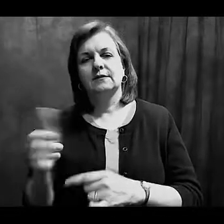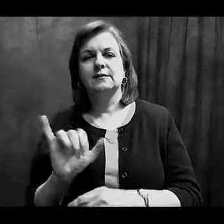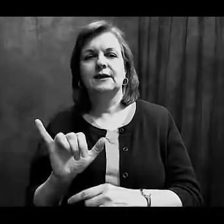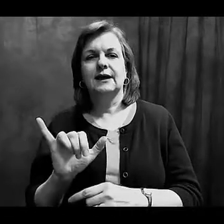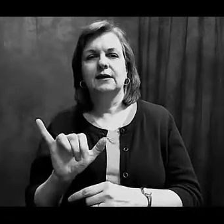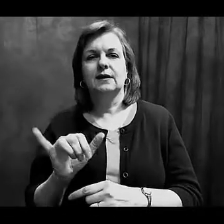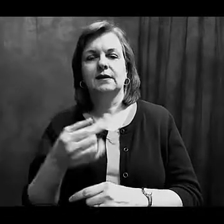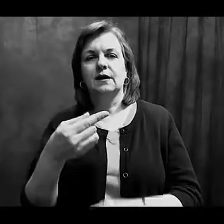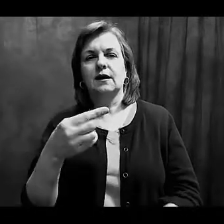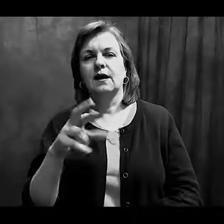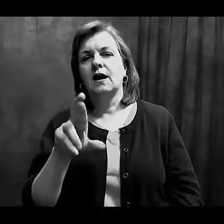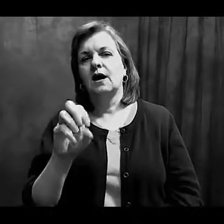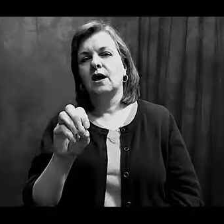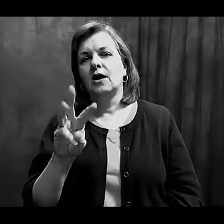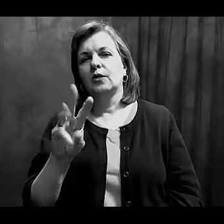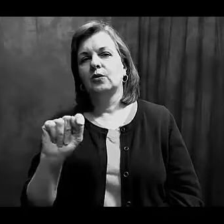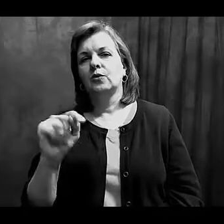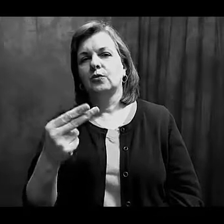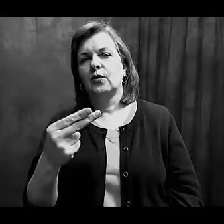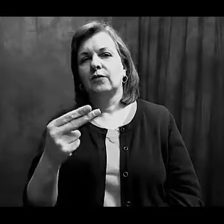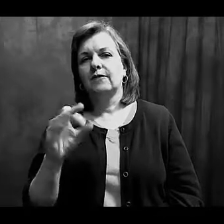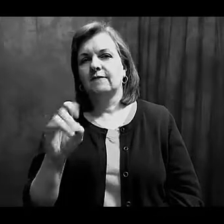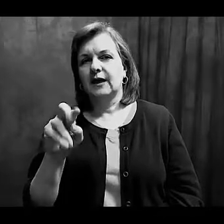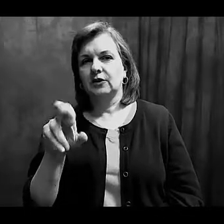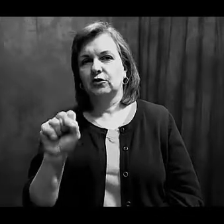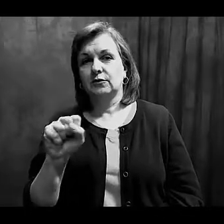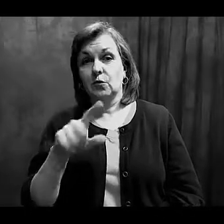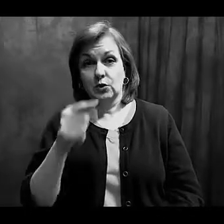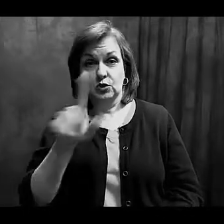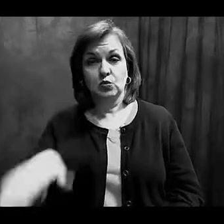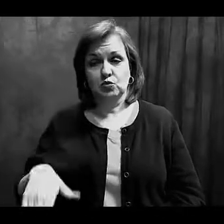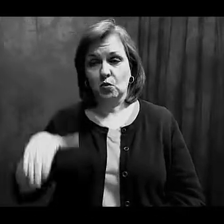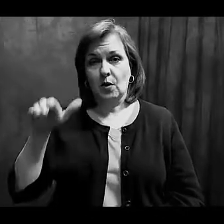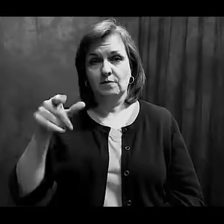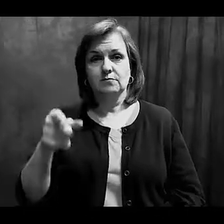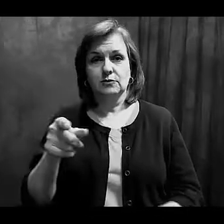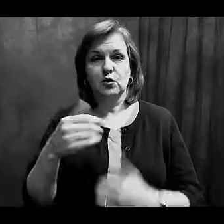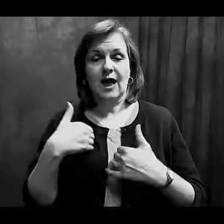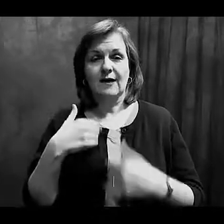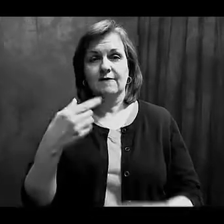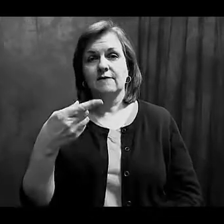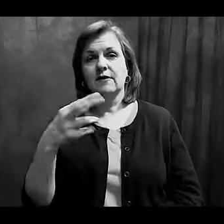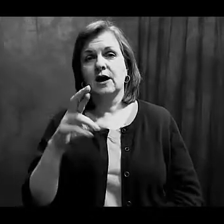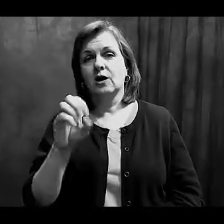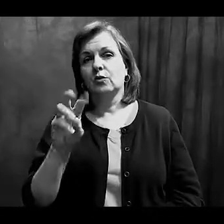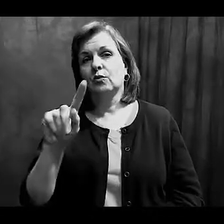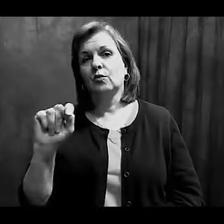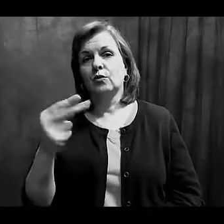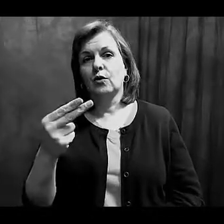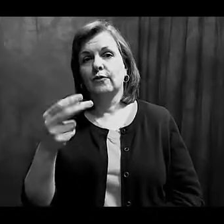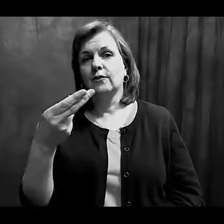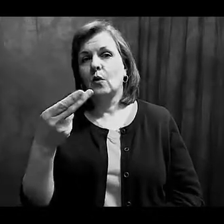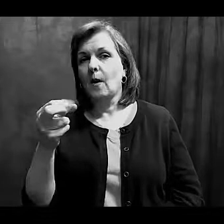other things including like growth factors so when we talk about you growing we talk about growth hormone